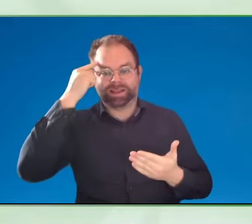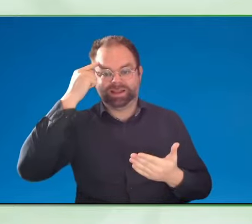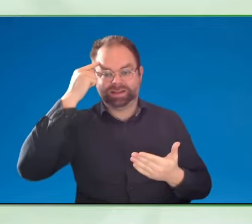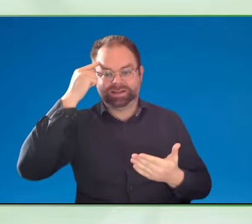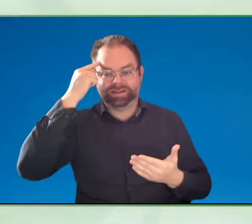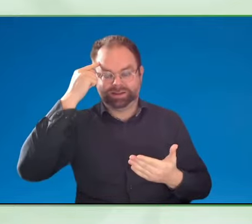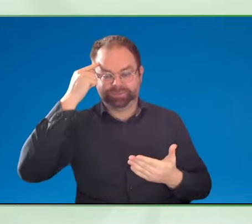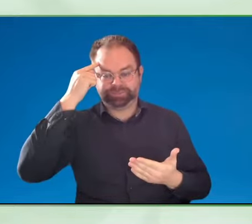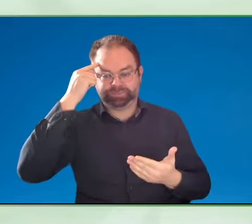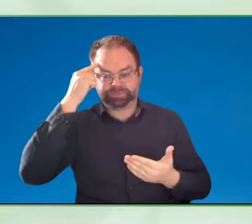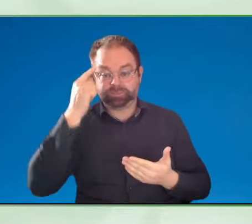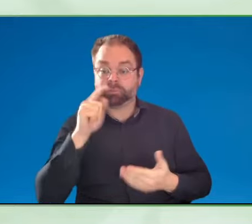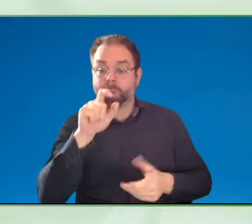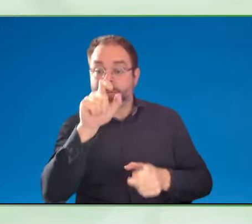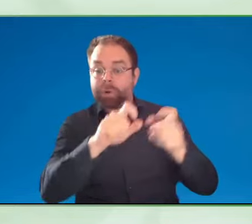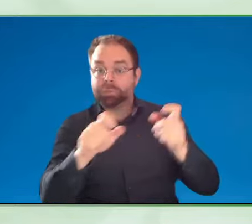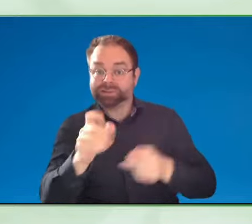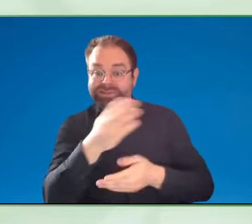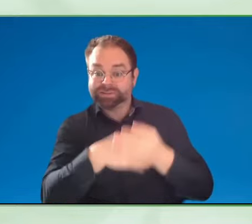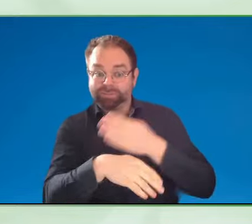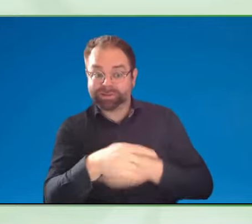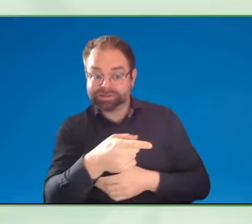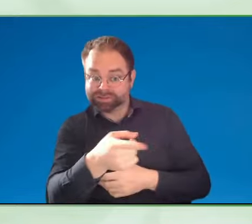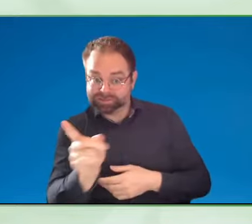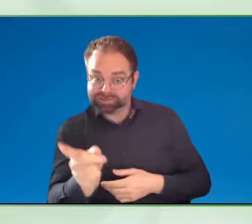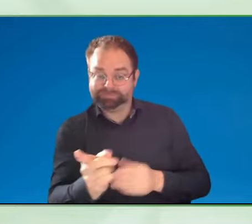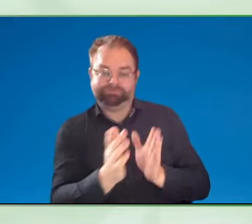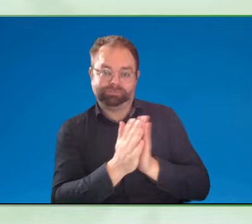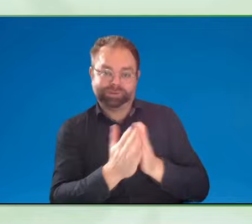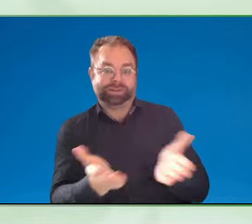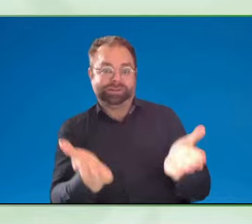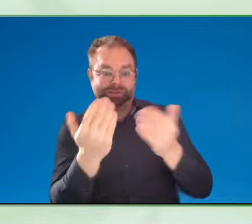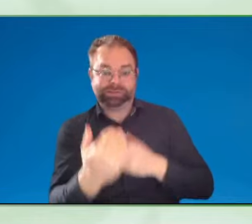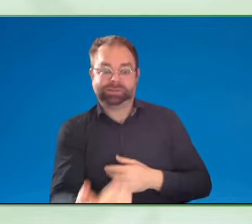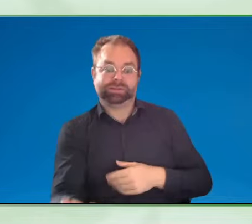space and tell us what is not working. What can be improved.